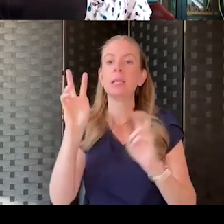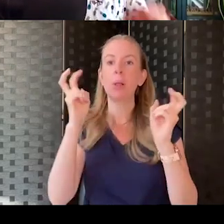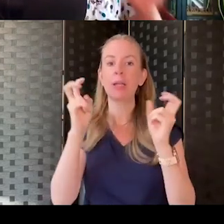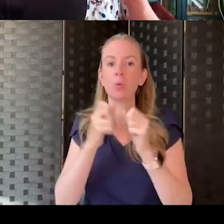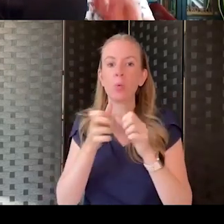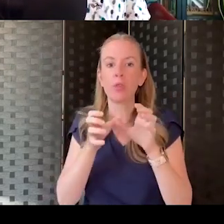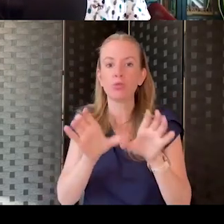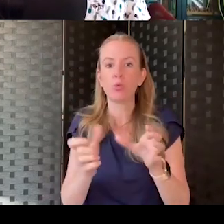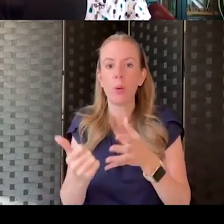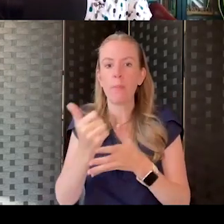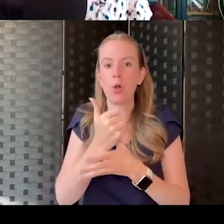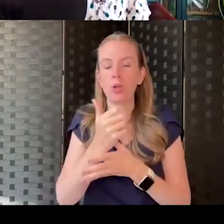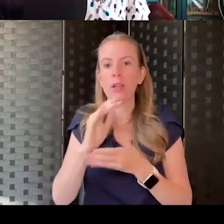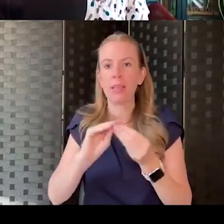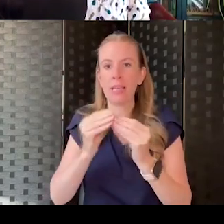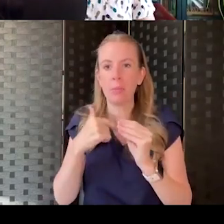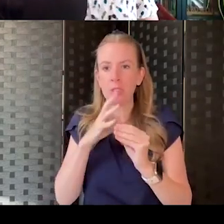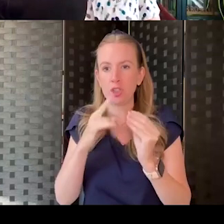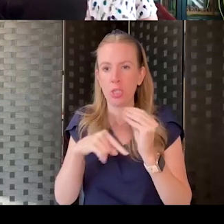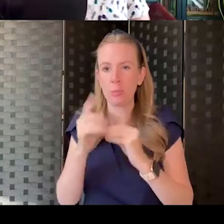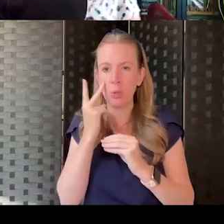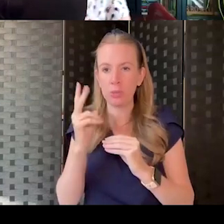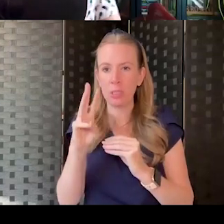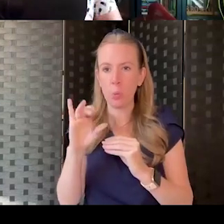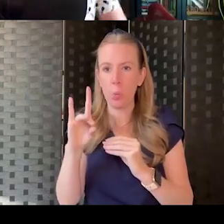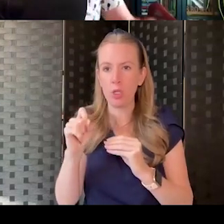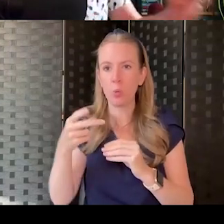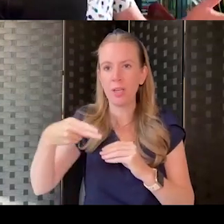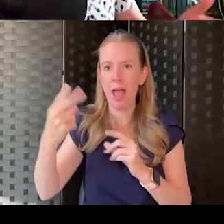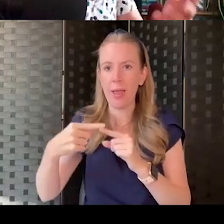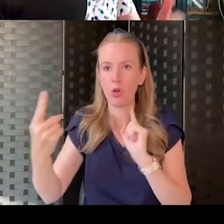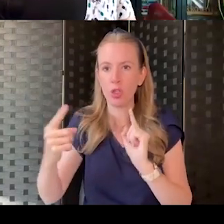those little numbers I talked about as seen in windows high contrast mode for our contrast themes